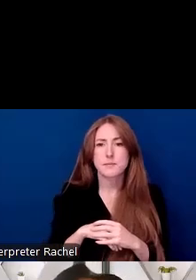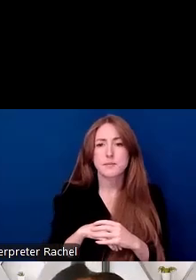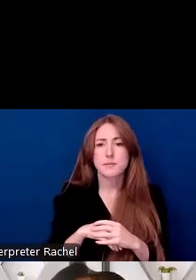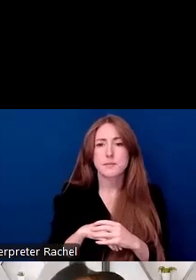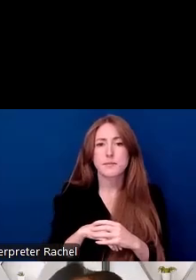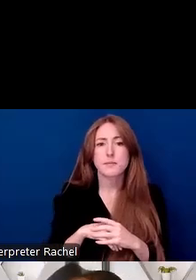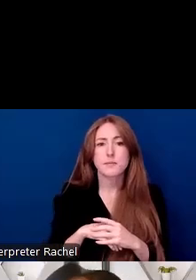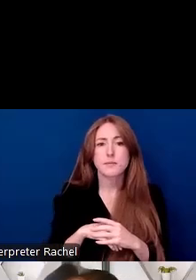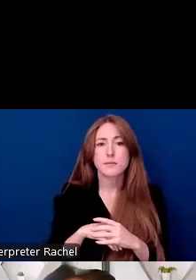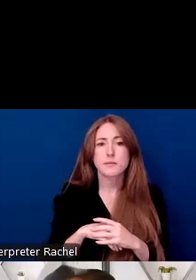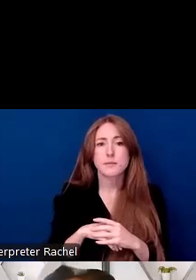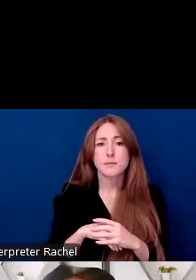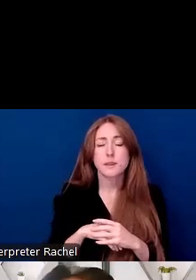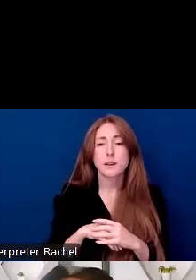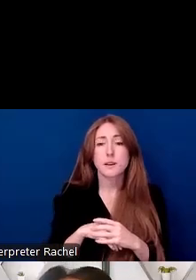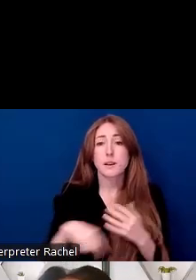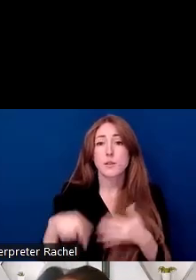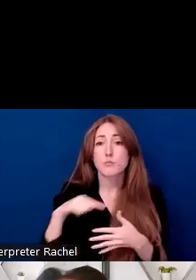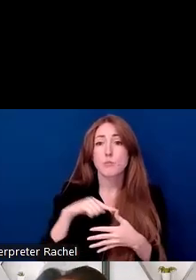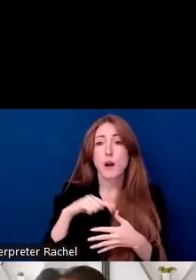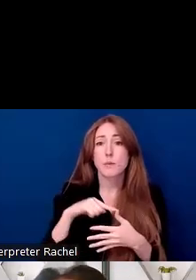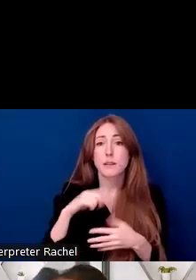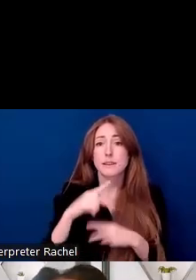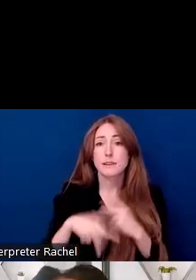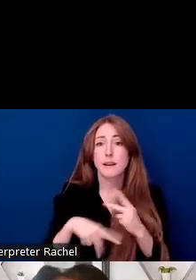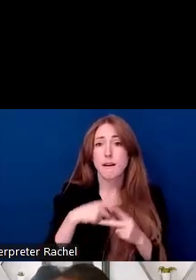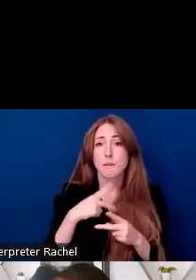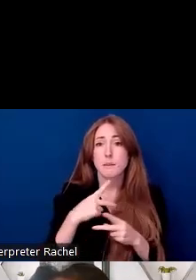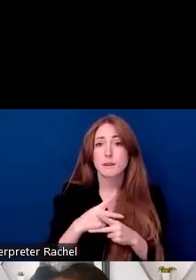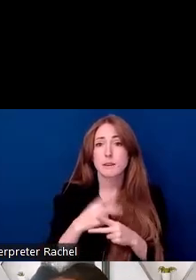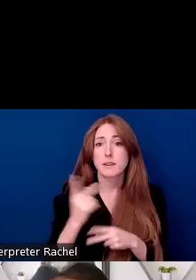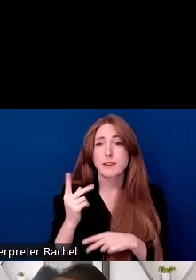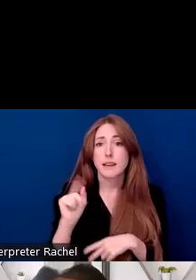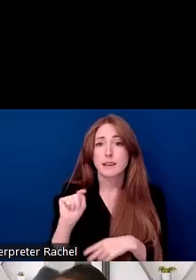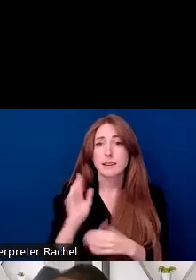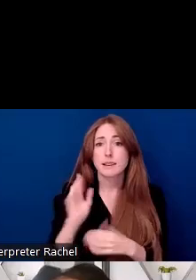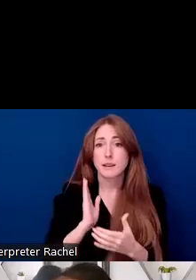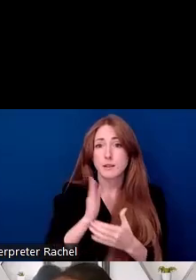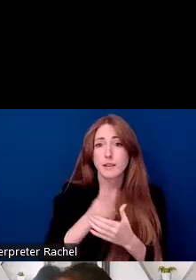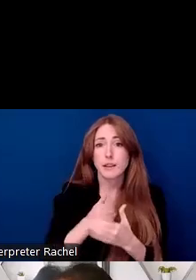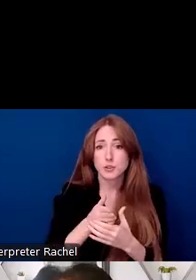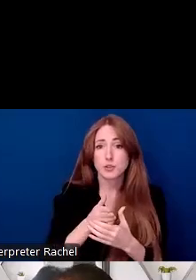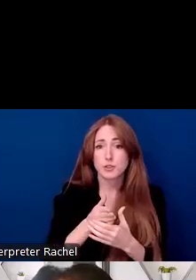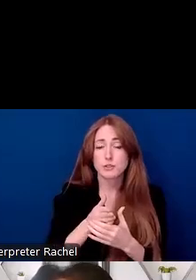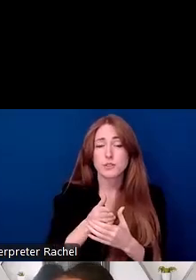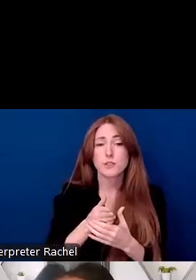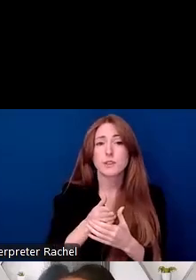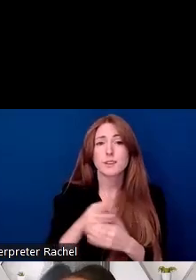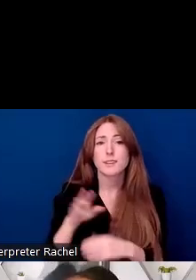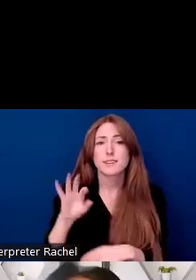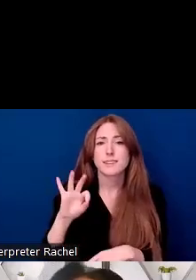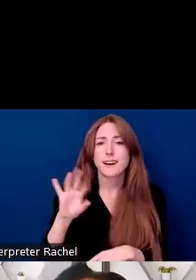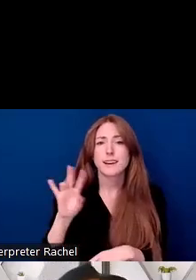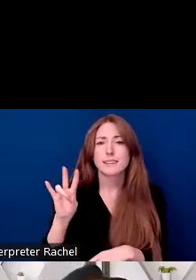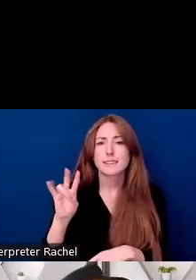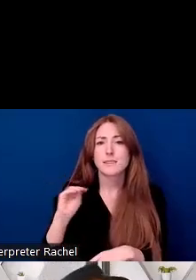types of KT interventions were educational meetings by 97%, followed by distribution